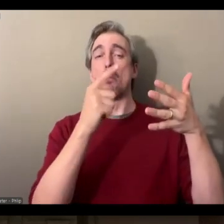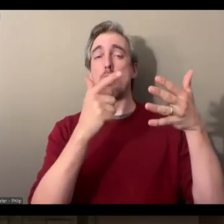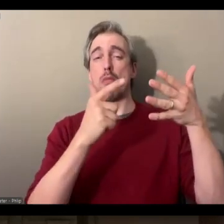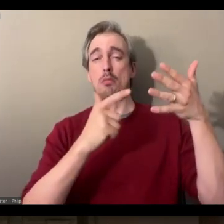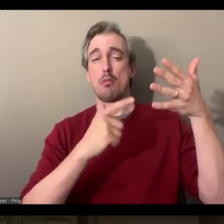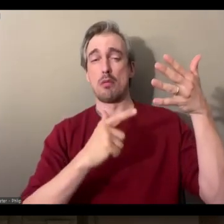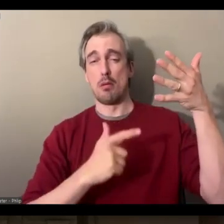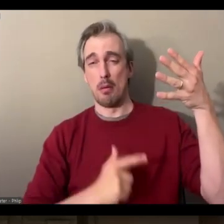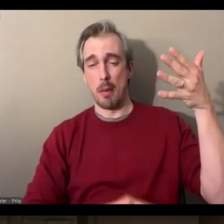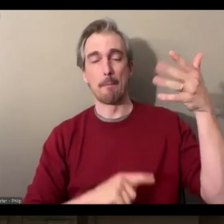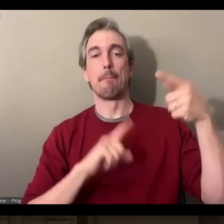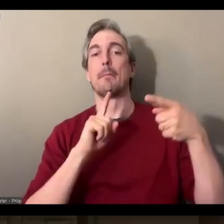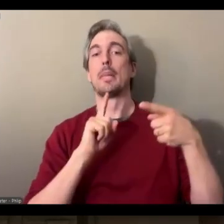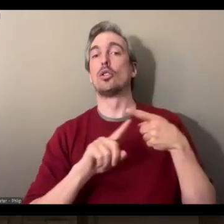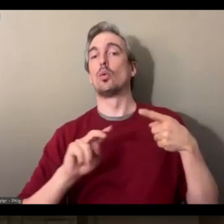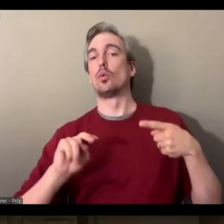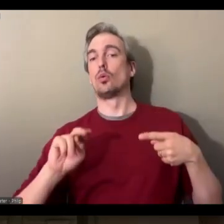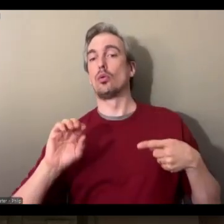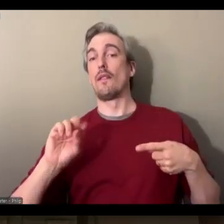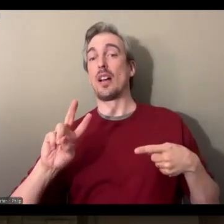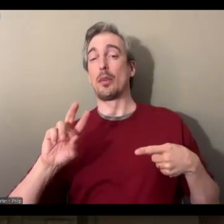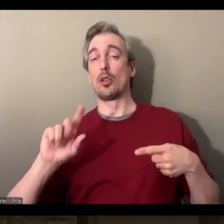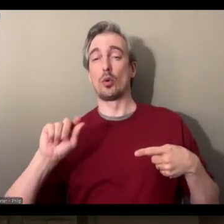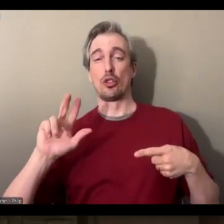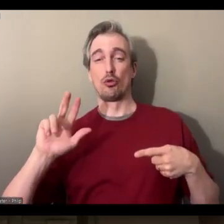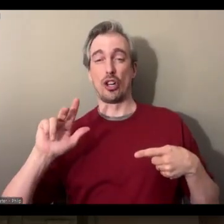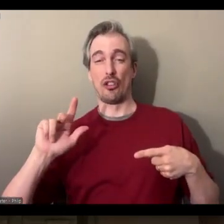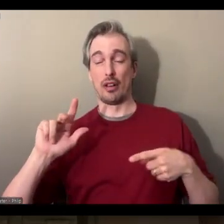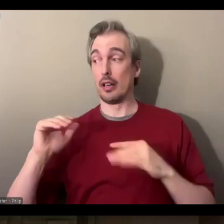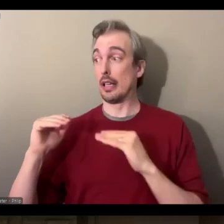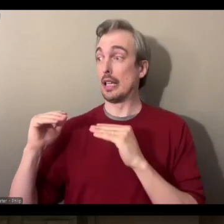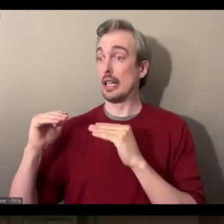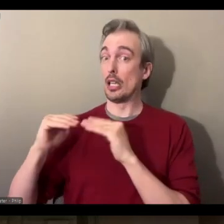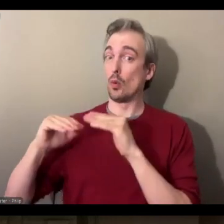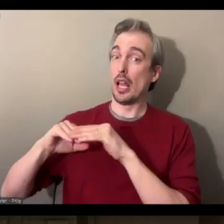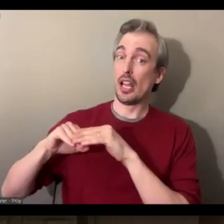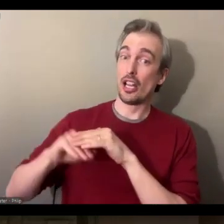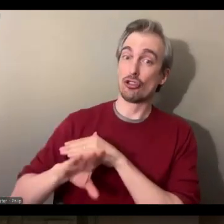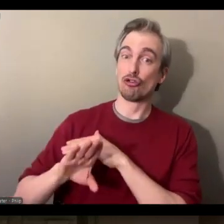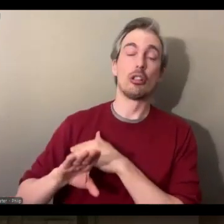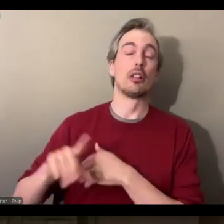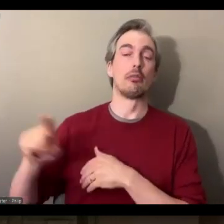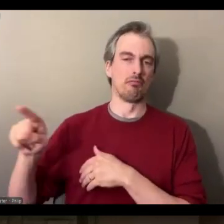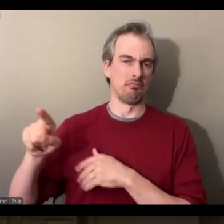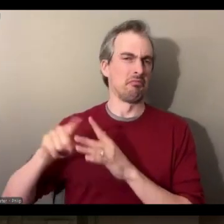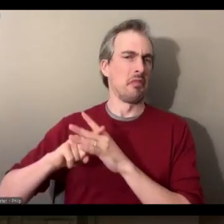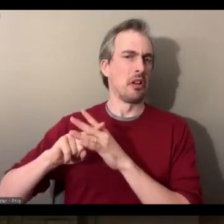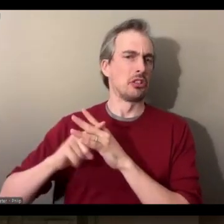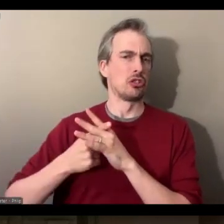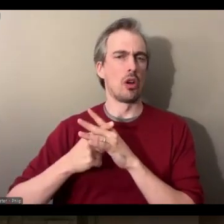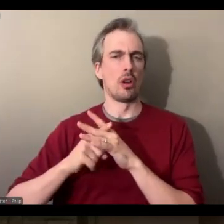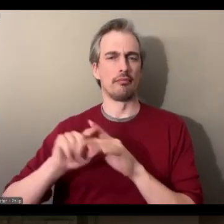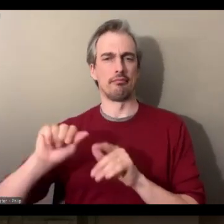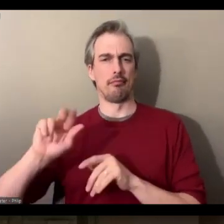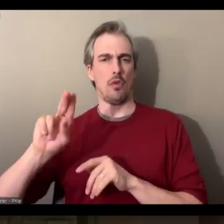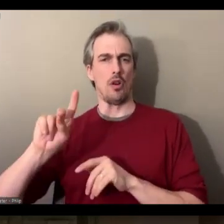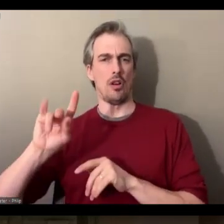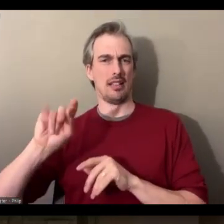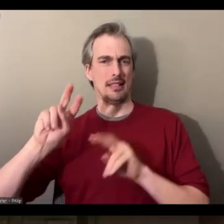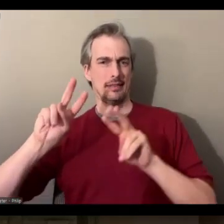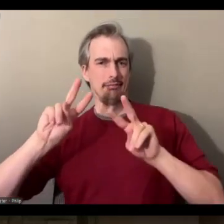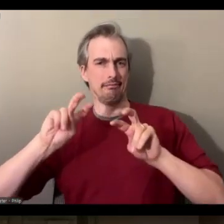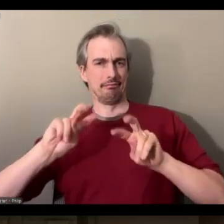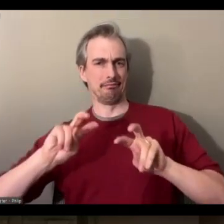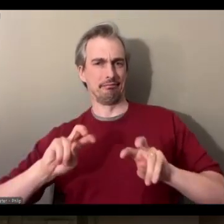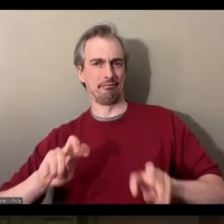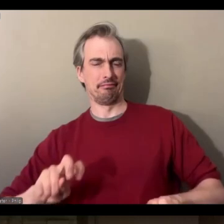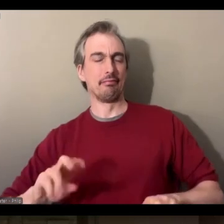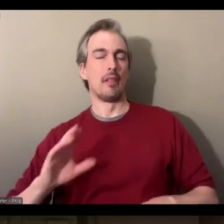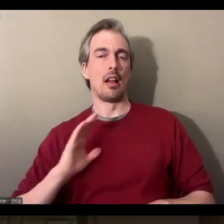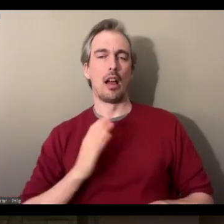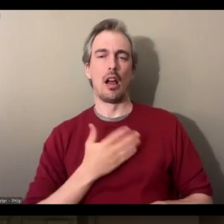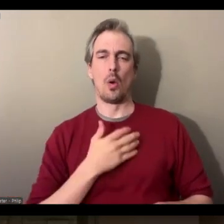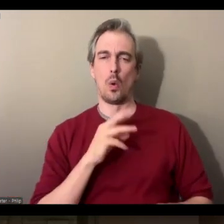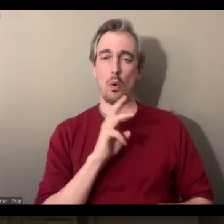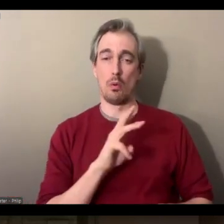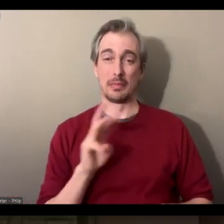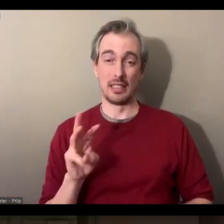performs their initial audit of our website. A lot happens during this time. And the important